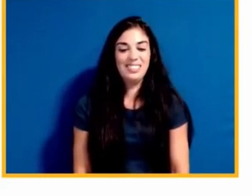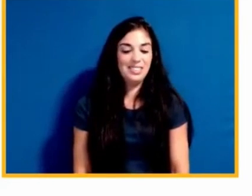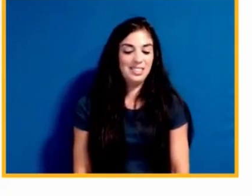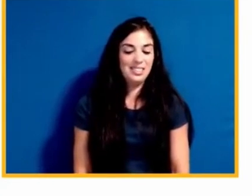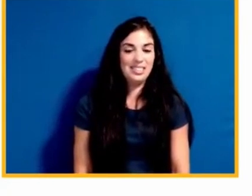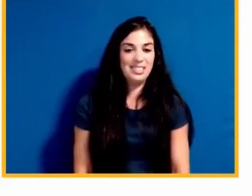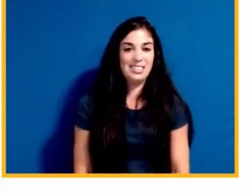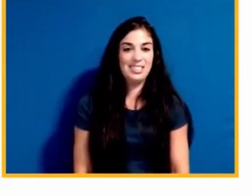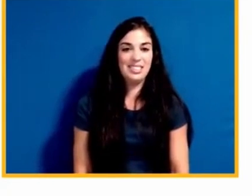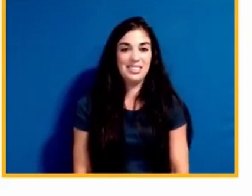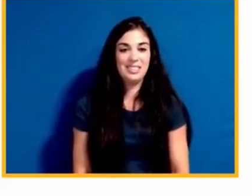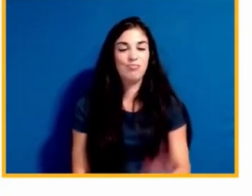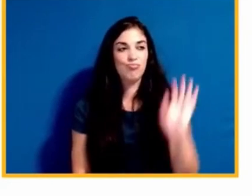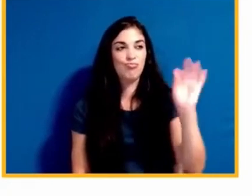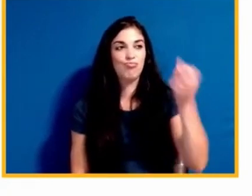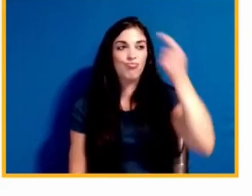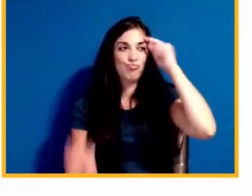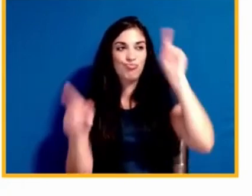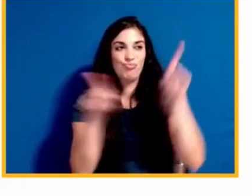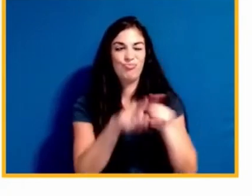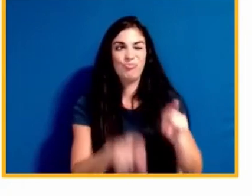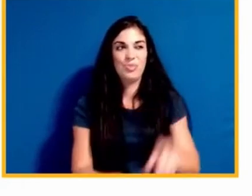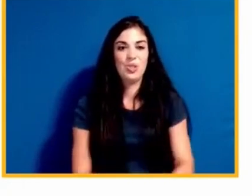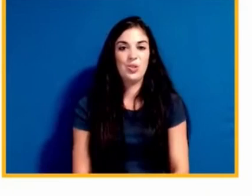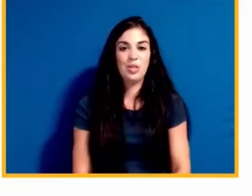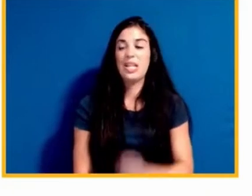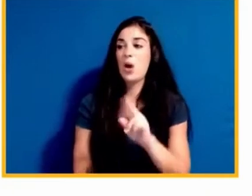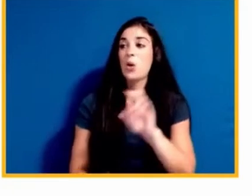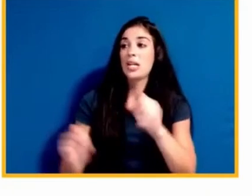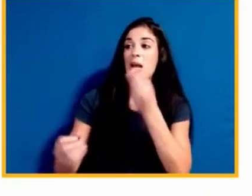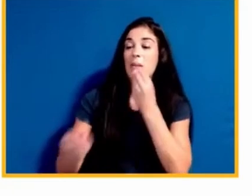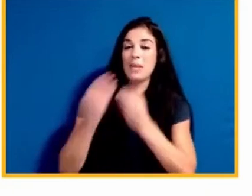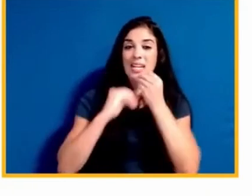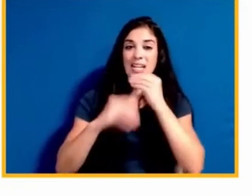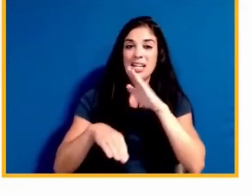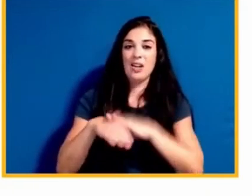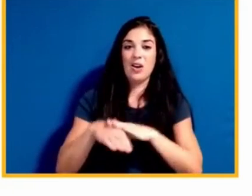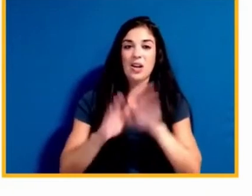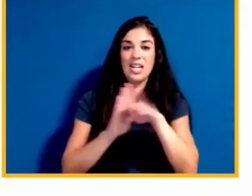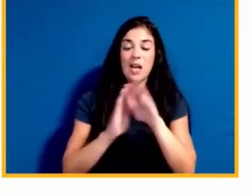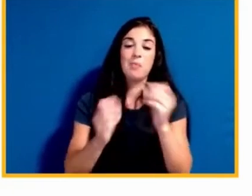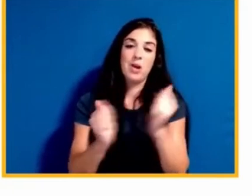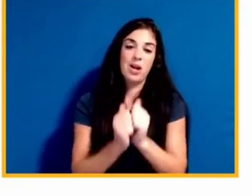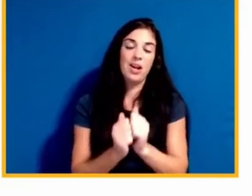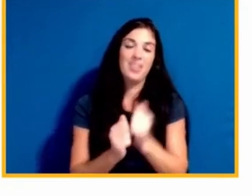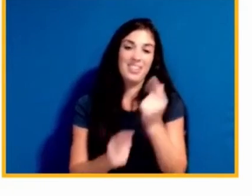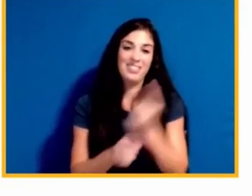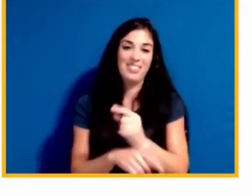[Beta] Just food. [Zeke] Or you could just be eating on camera, right Kendi? Yeah, just shove it in my face. I mean,